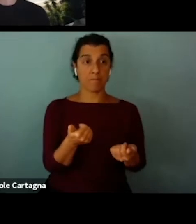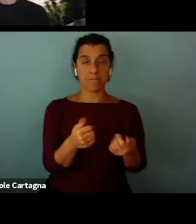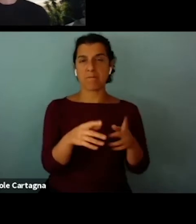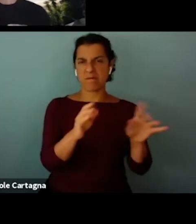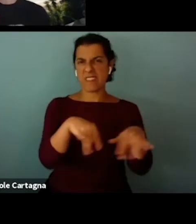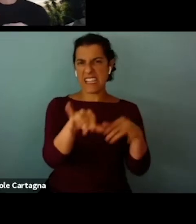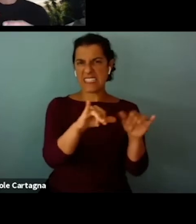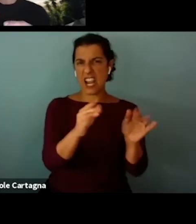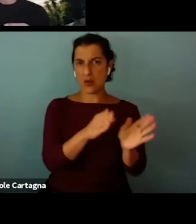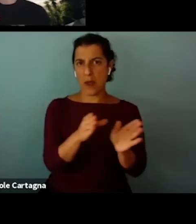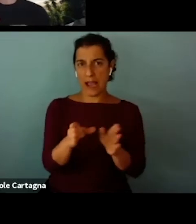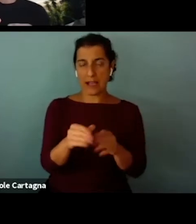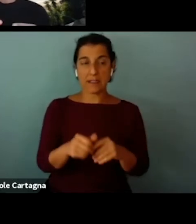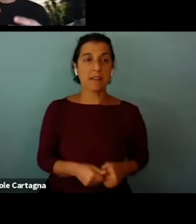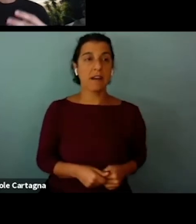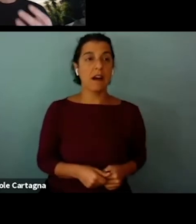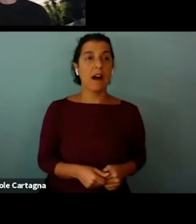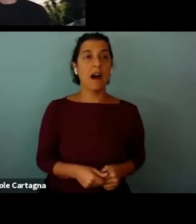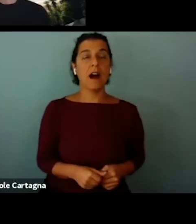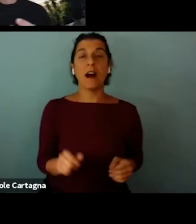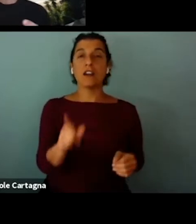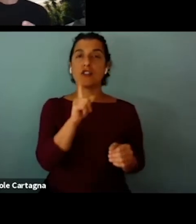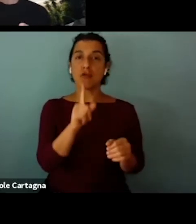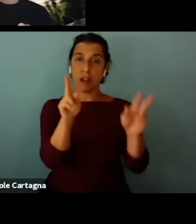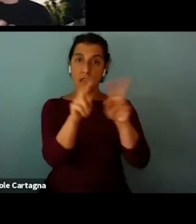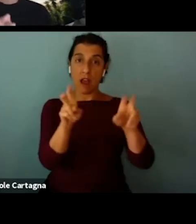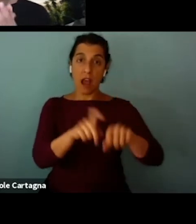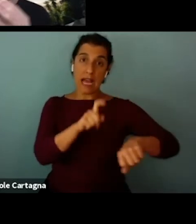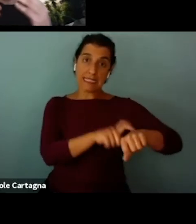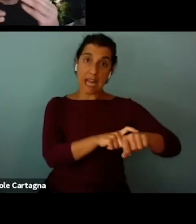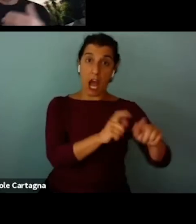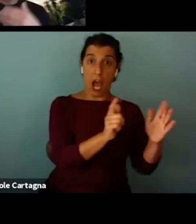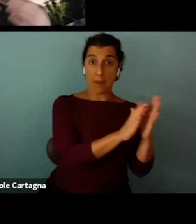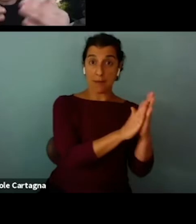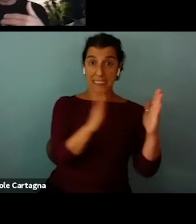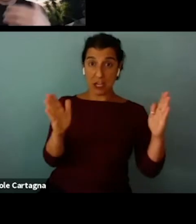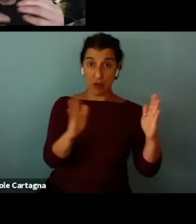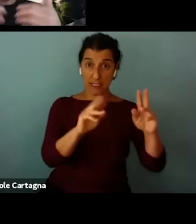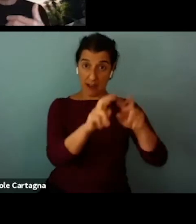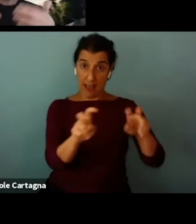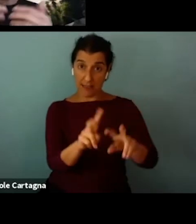so we're really looking at um time series analysis so we're looking at how the interactions are going